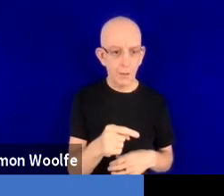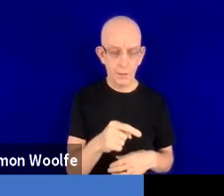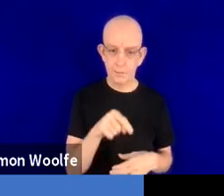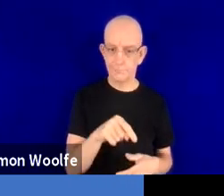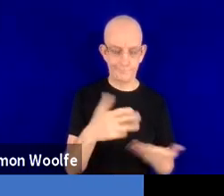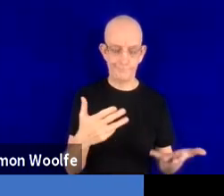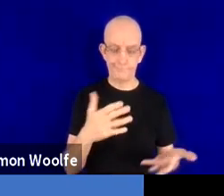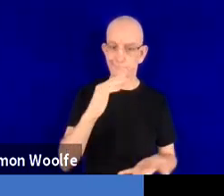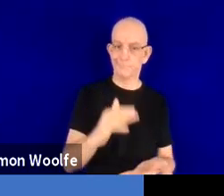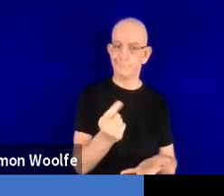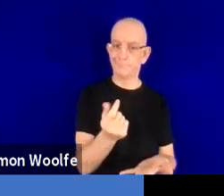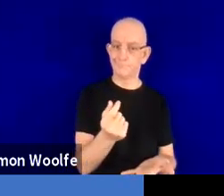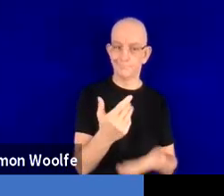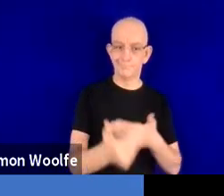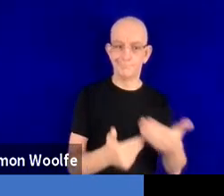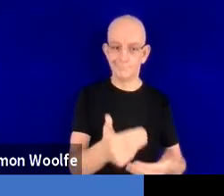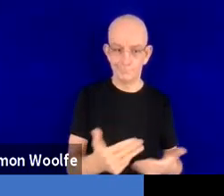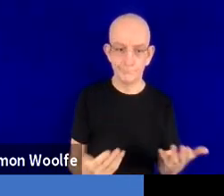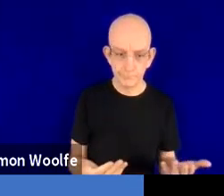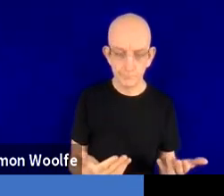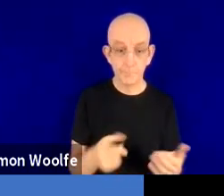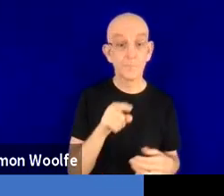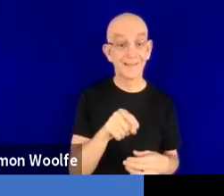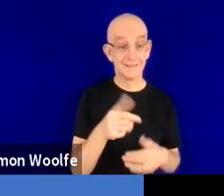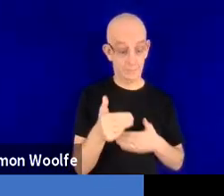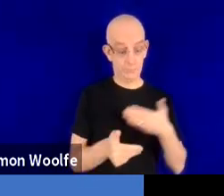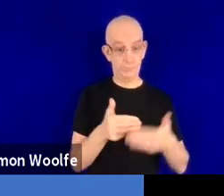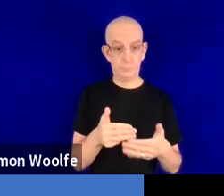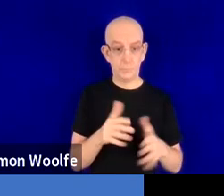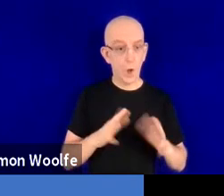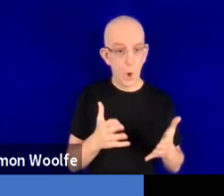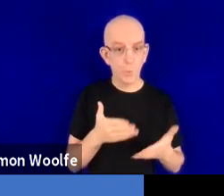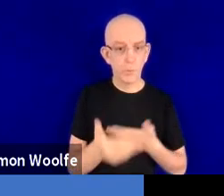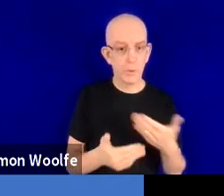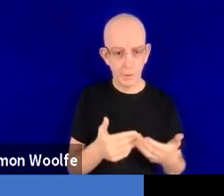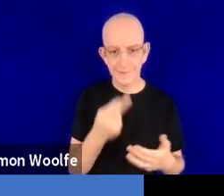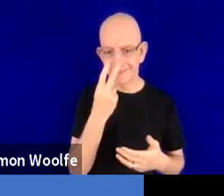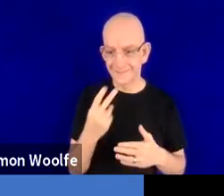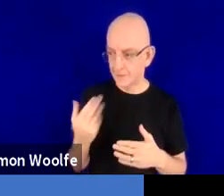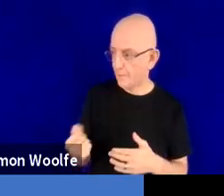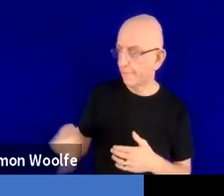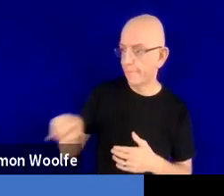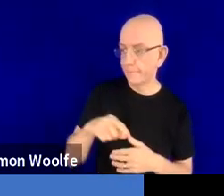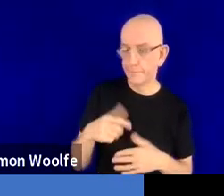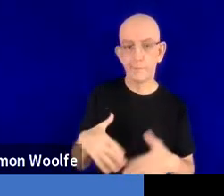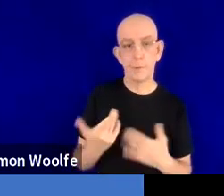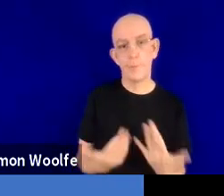although Kenya and Tamil Nadu kind of introduced ad hoc schemes reaching new populations